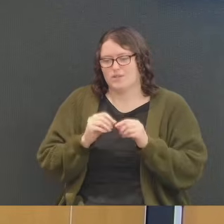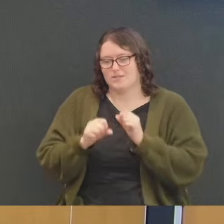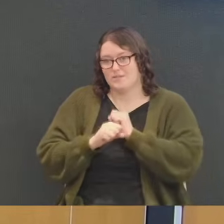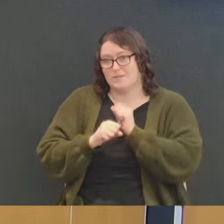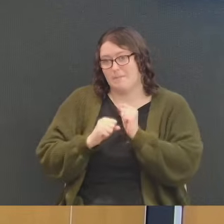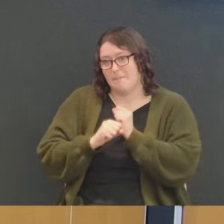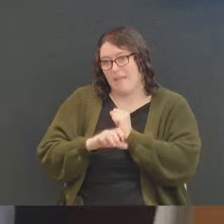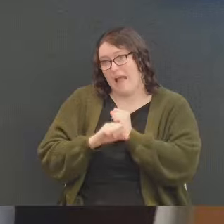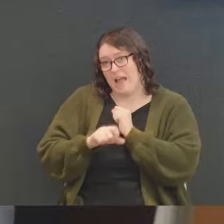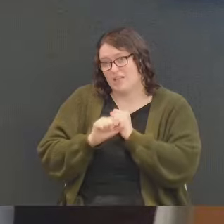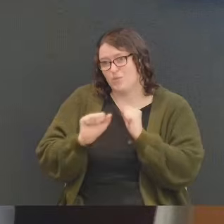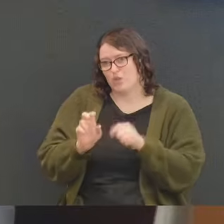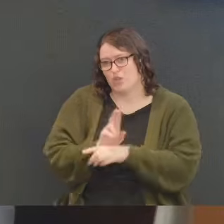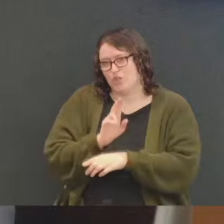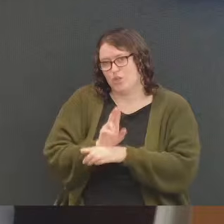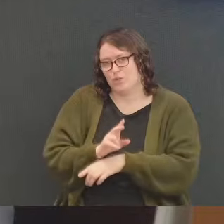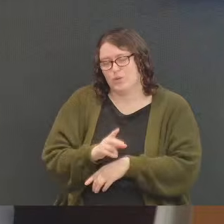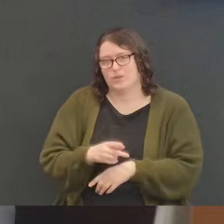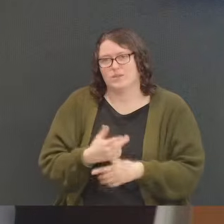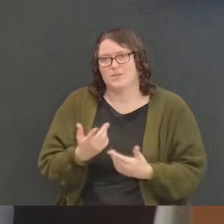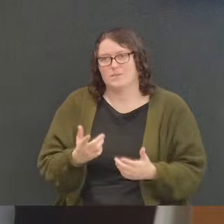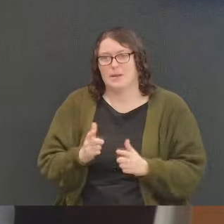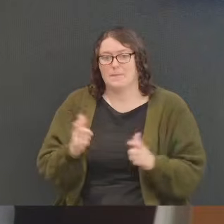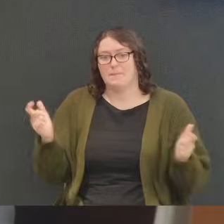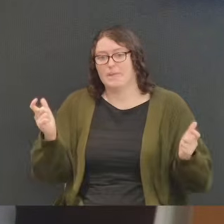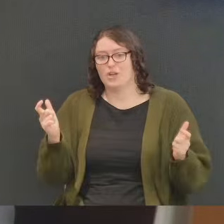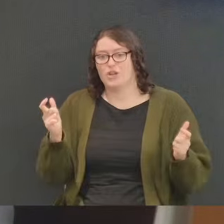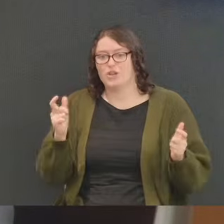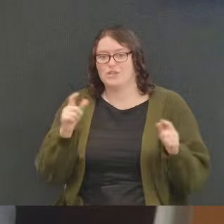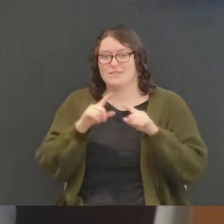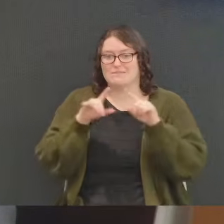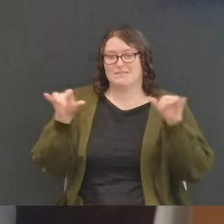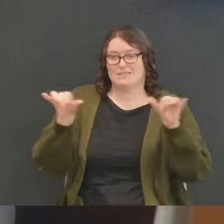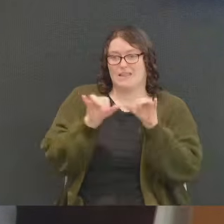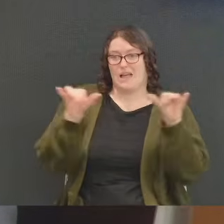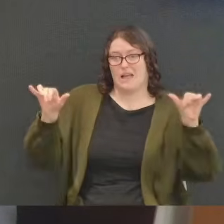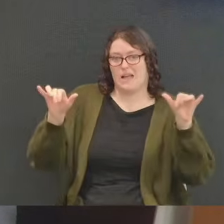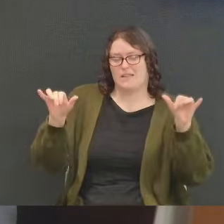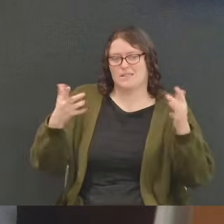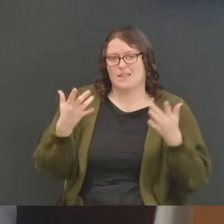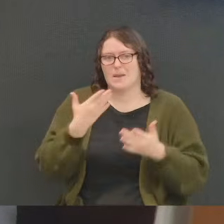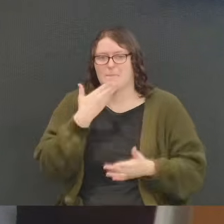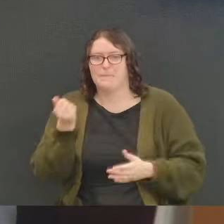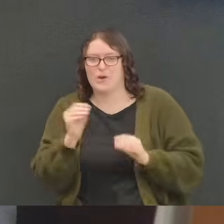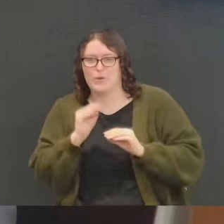it's it's a expanded size and pixelization of the scoreboard. I can't speak to anything other